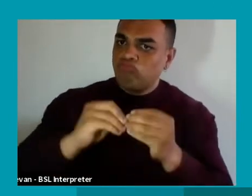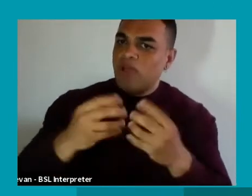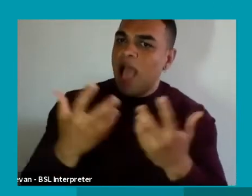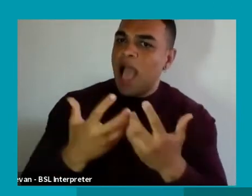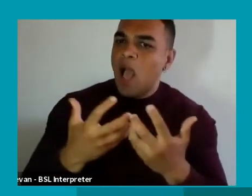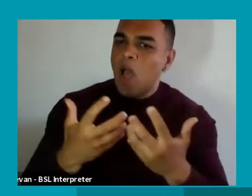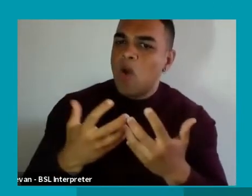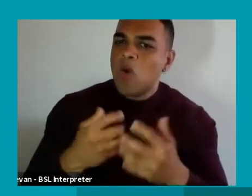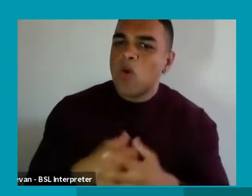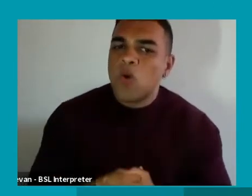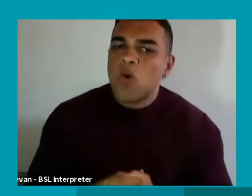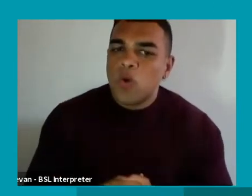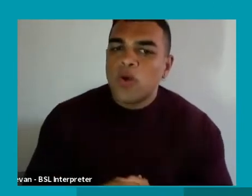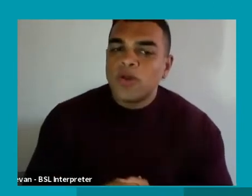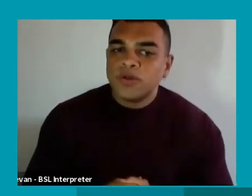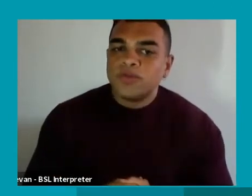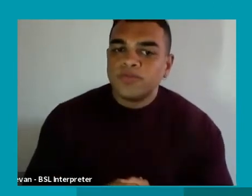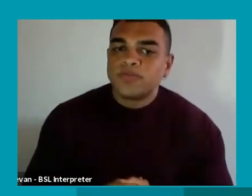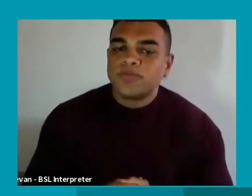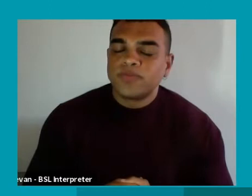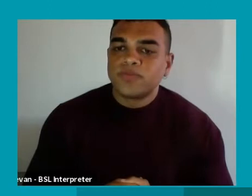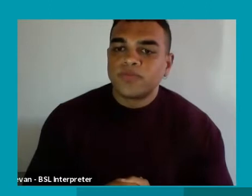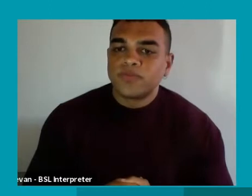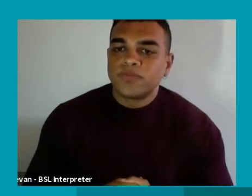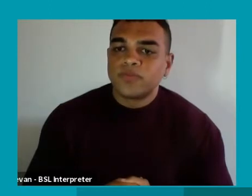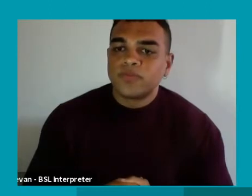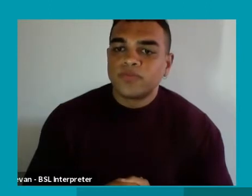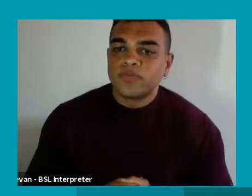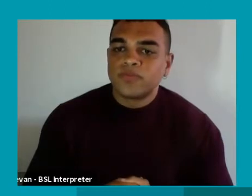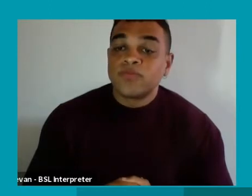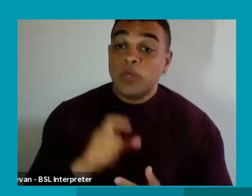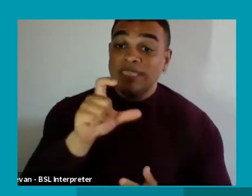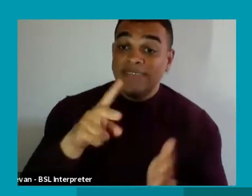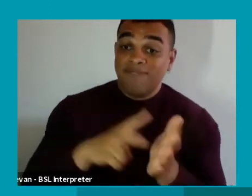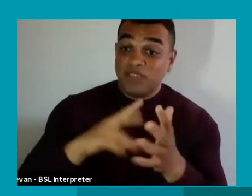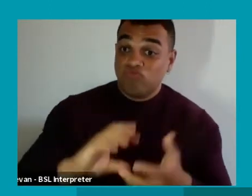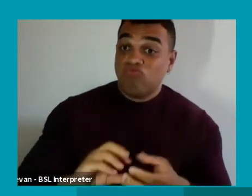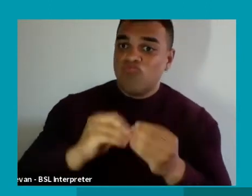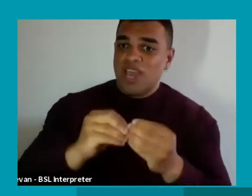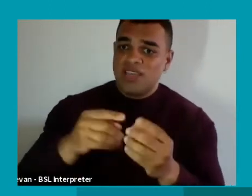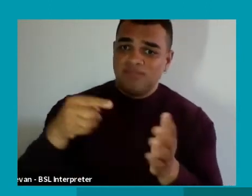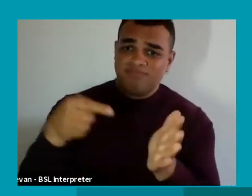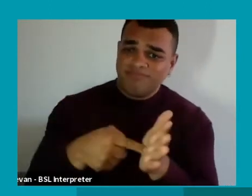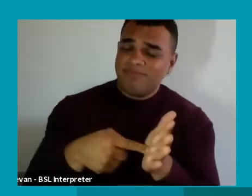choosing the right design can really help make that first impression. So there are three key things that